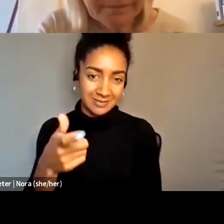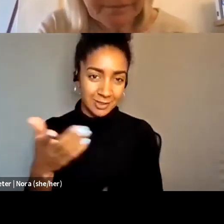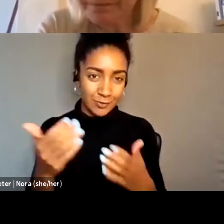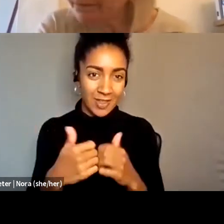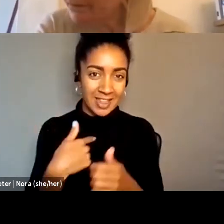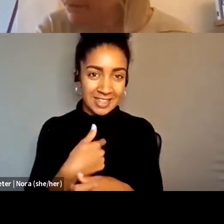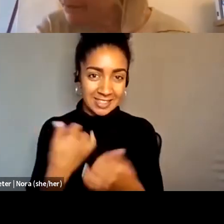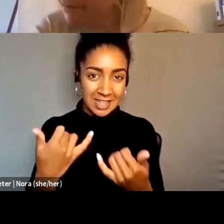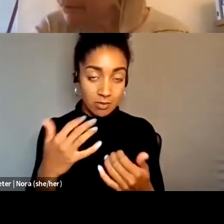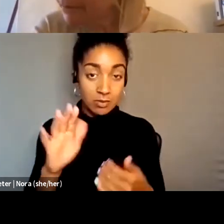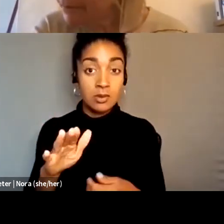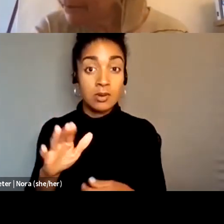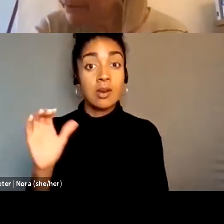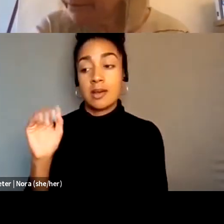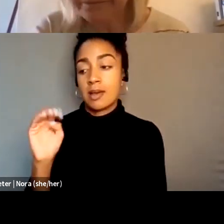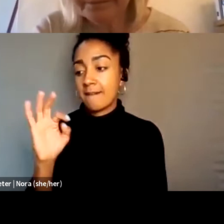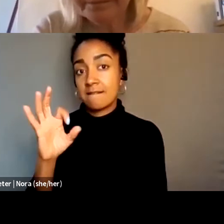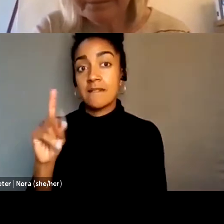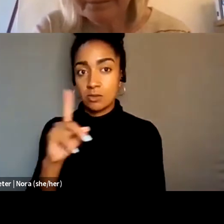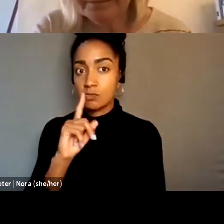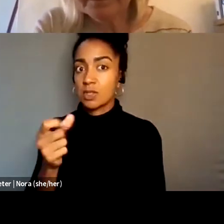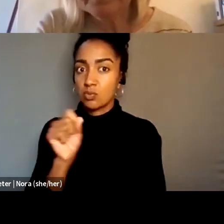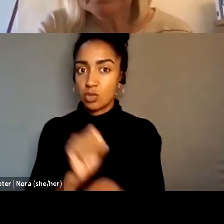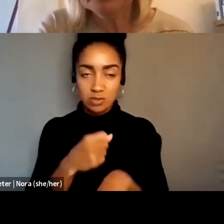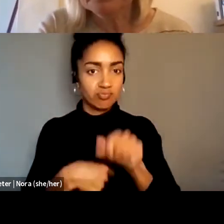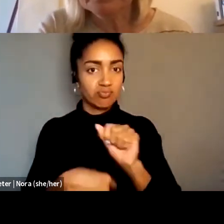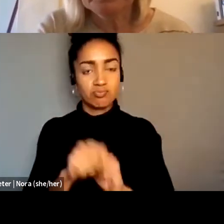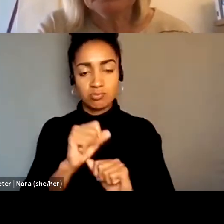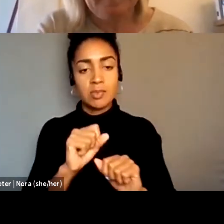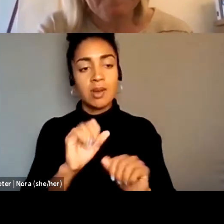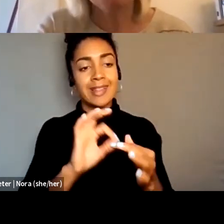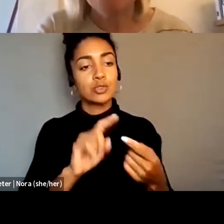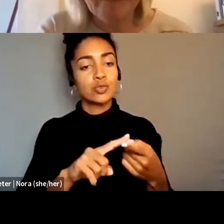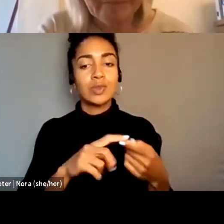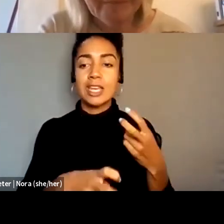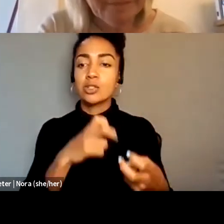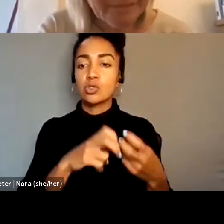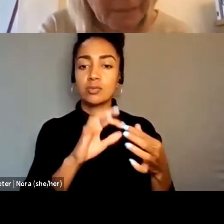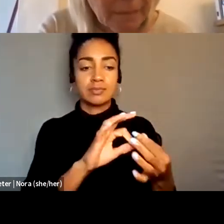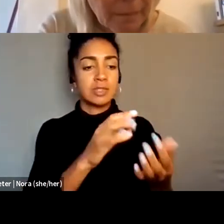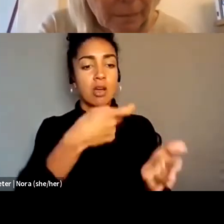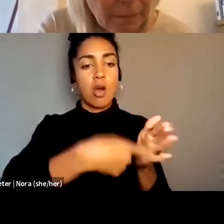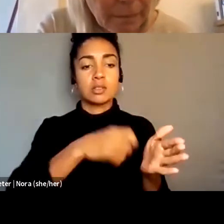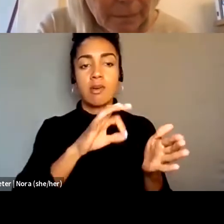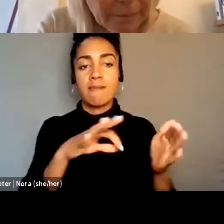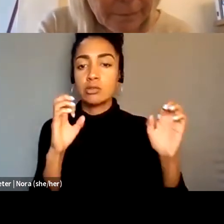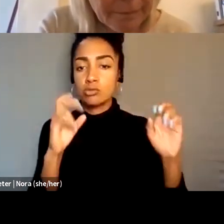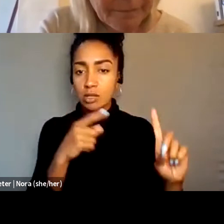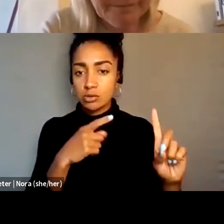has really worked on issues of the cost of education. So one question came in, how can we help adolescent girls